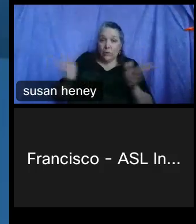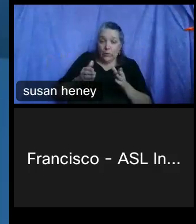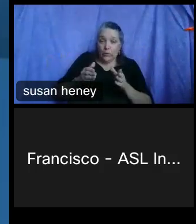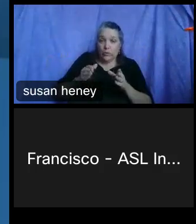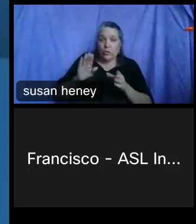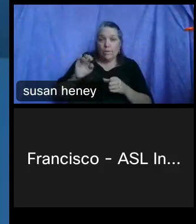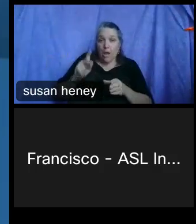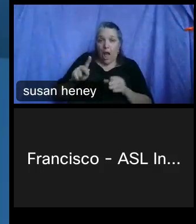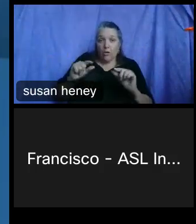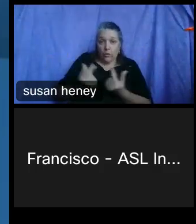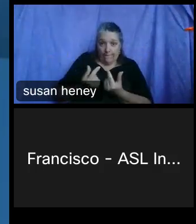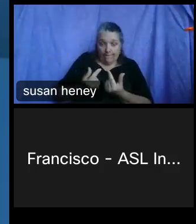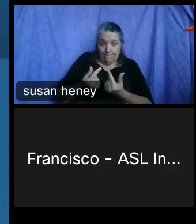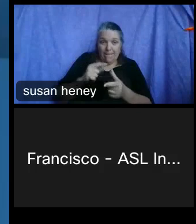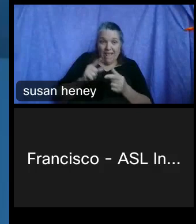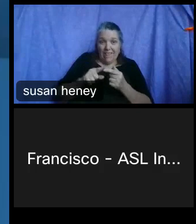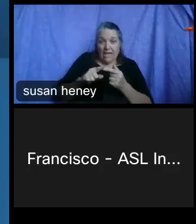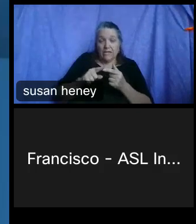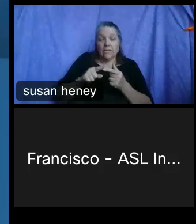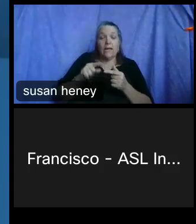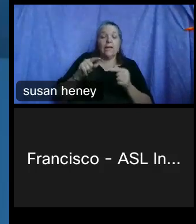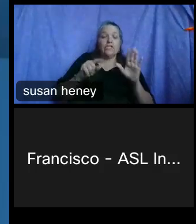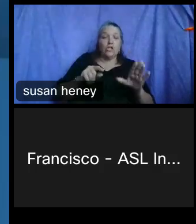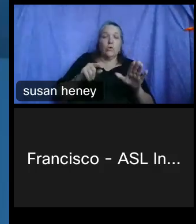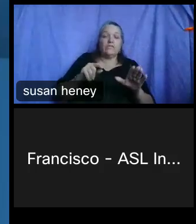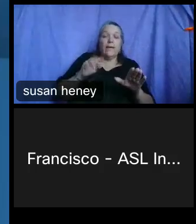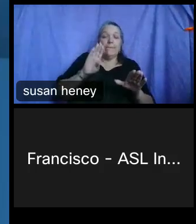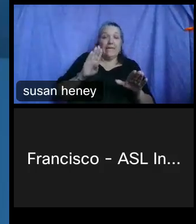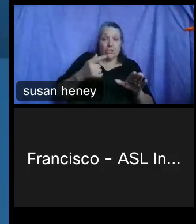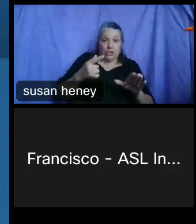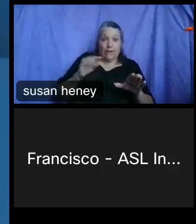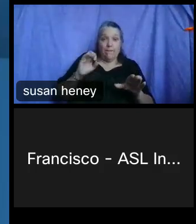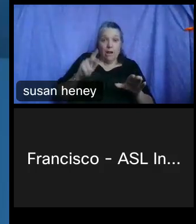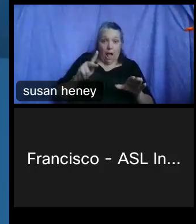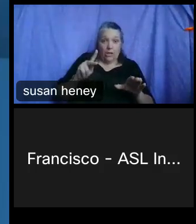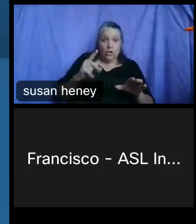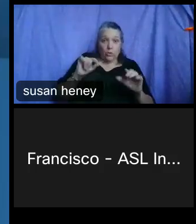level is the census block. So again, for this address on Federal Street in South Philadelphia,